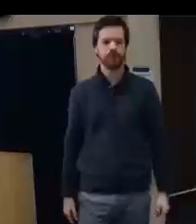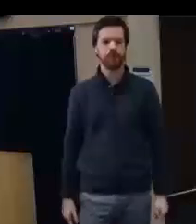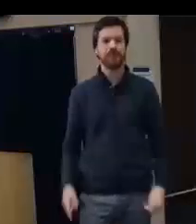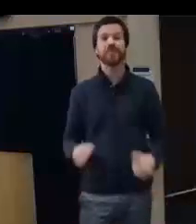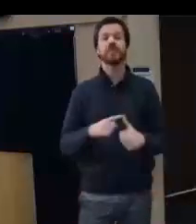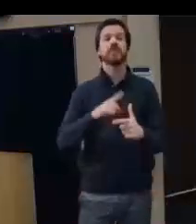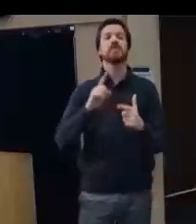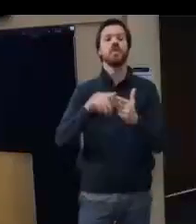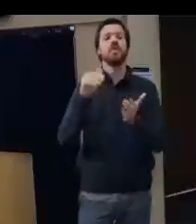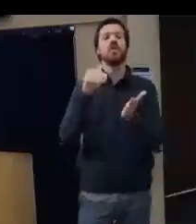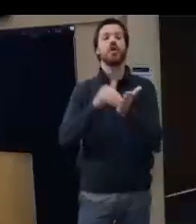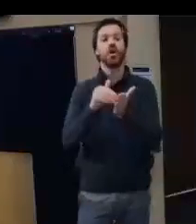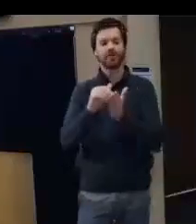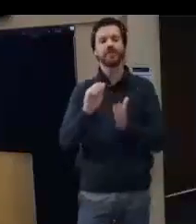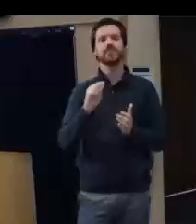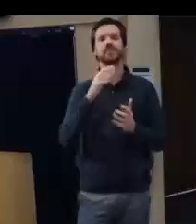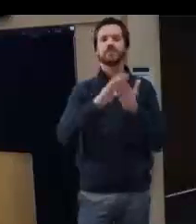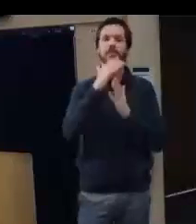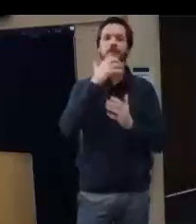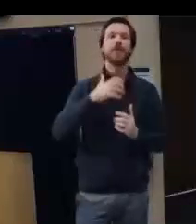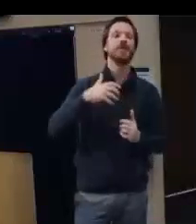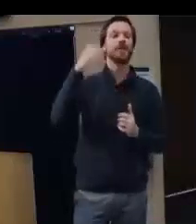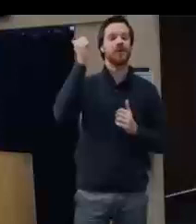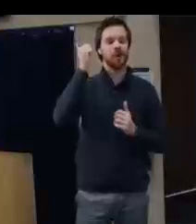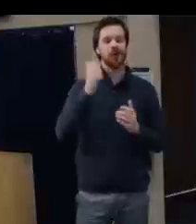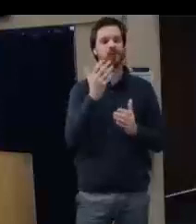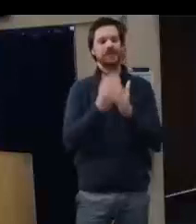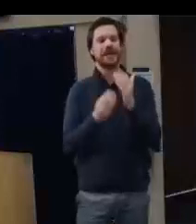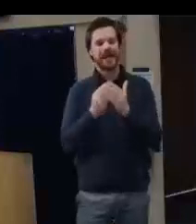and then they often have aging and mortality issues so declining cognitive and physical